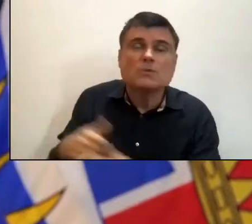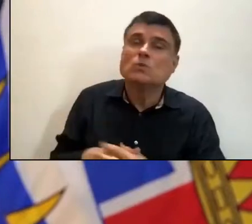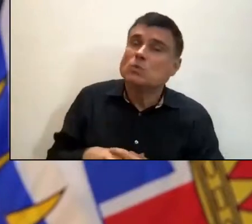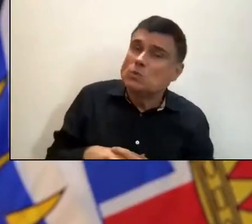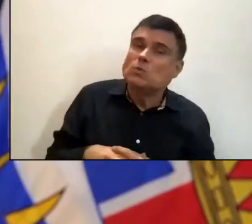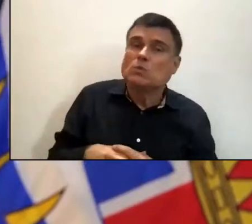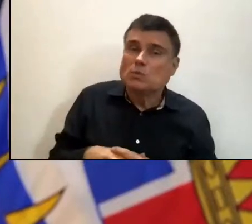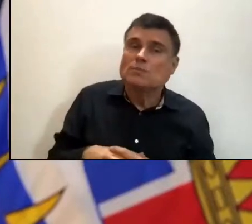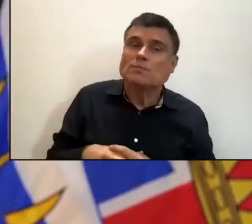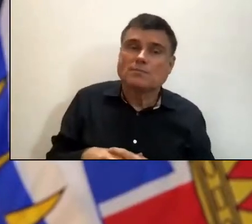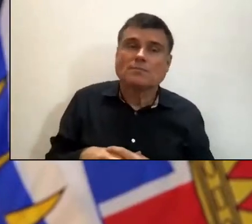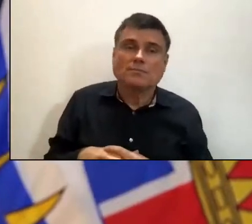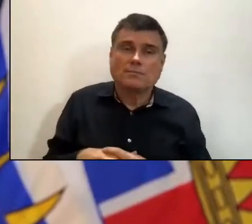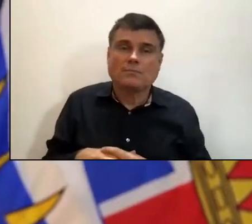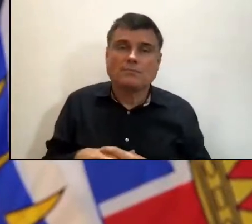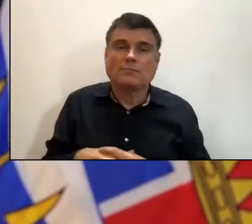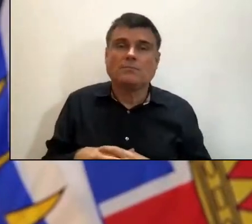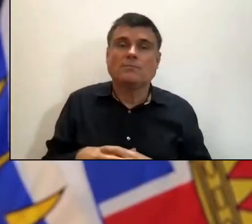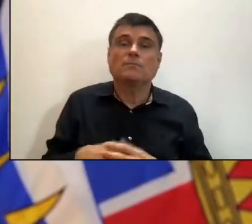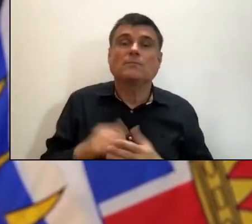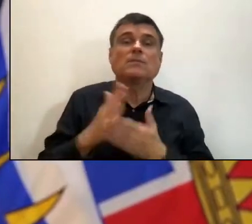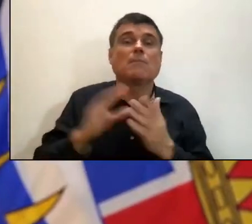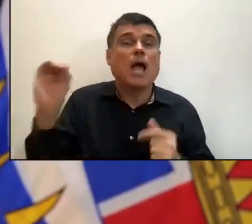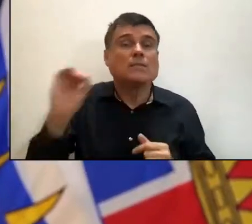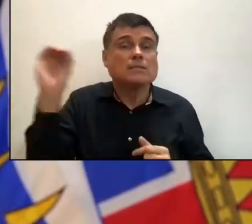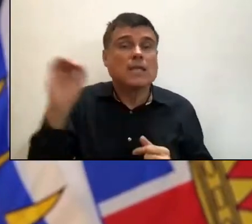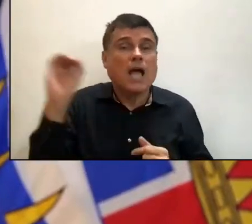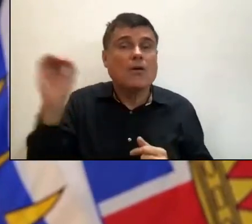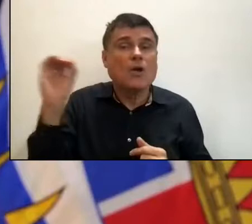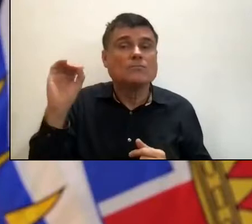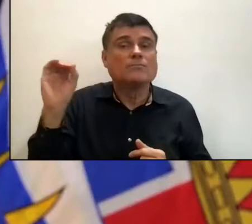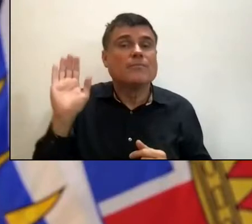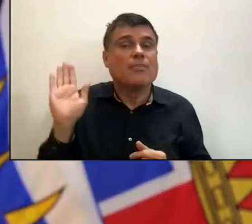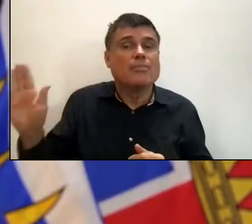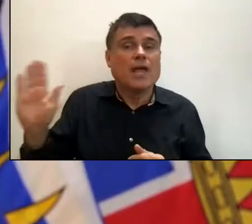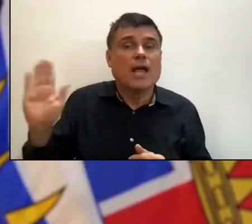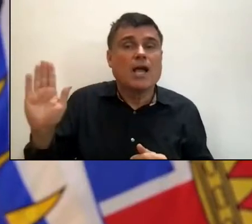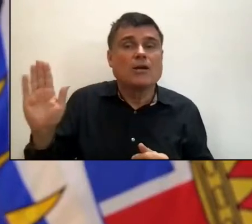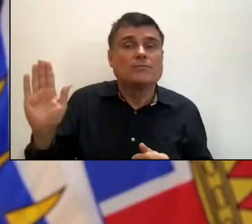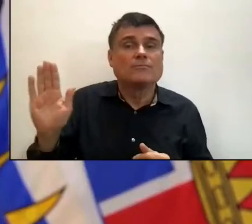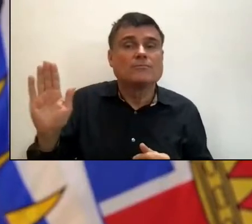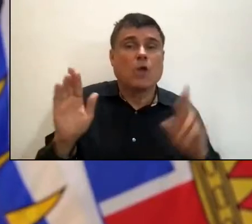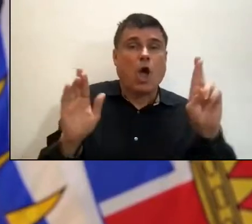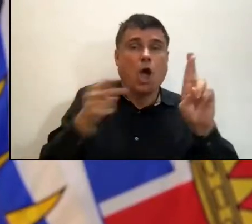reproductive number and, of course, the data that our